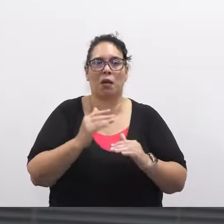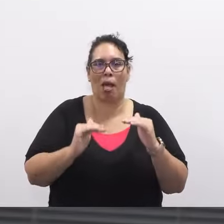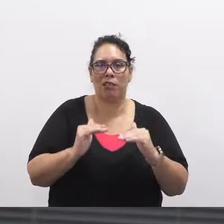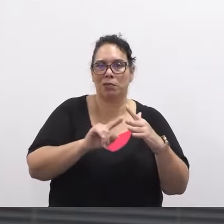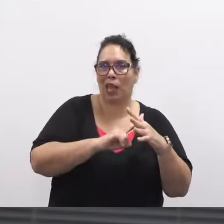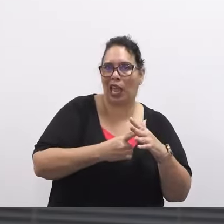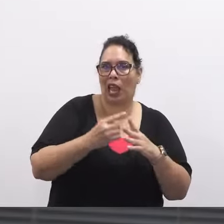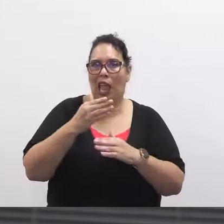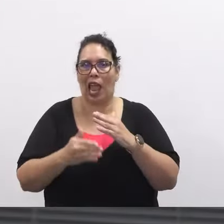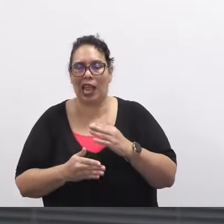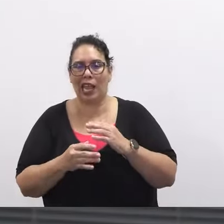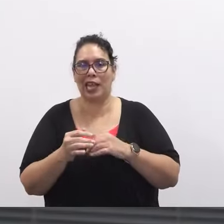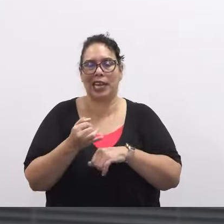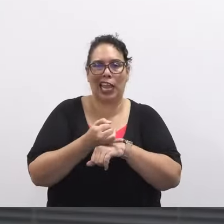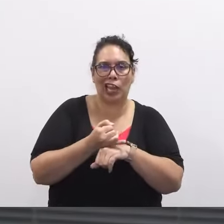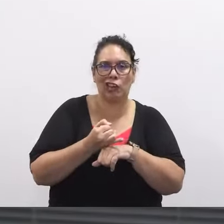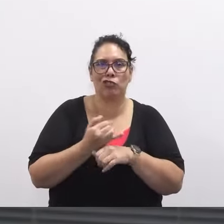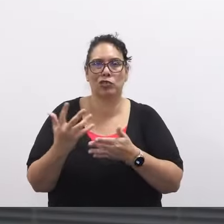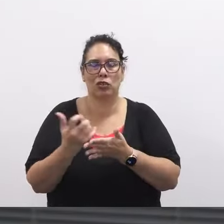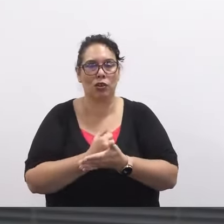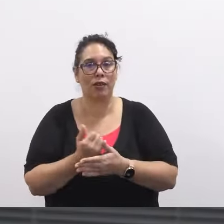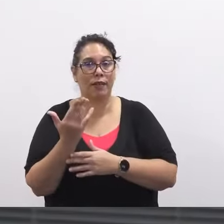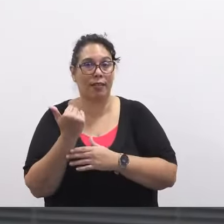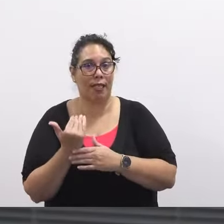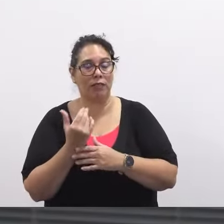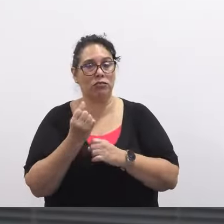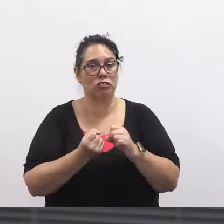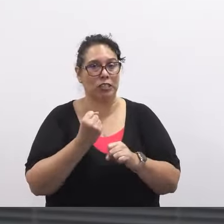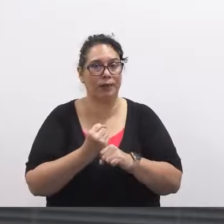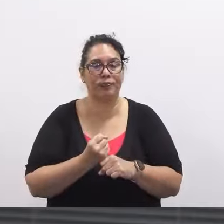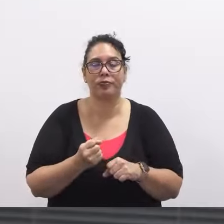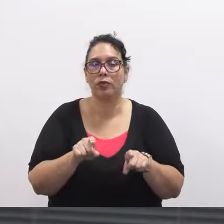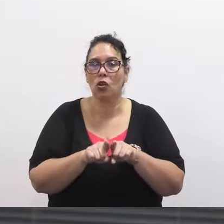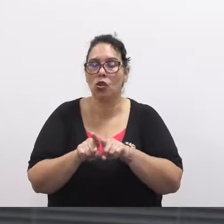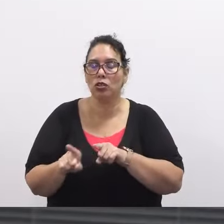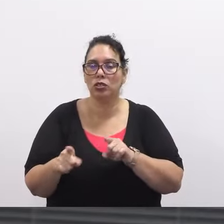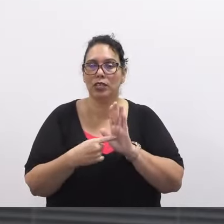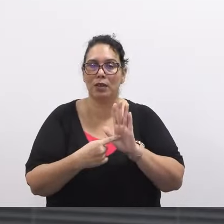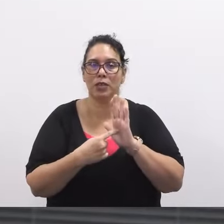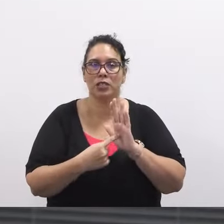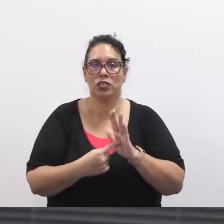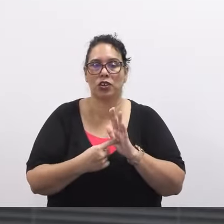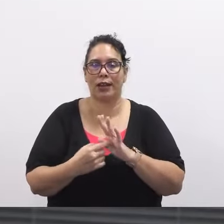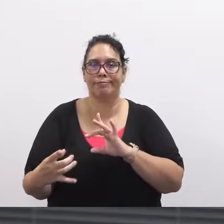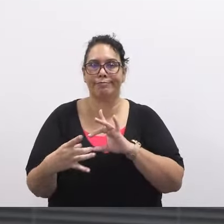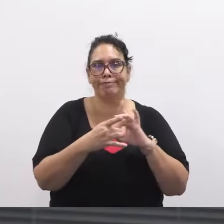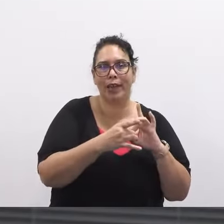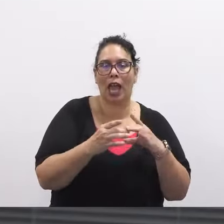interest earned over the last fiscal year. And of course also demonstrating the nexus between these fees collected